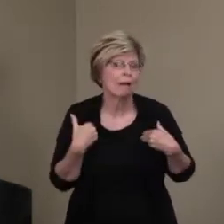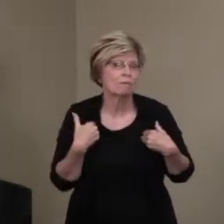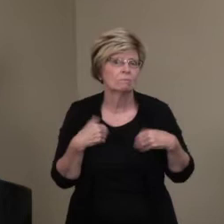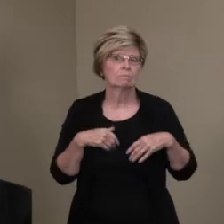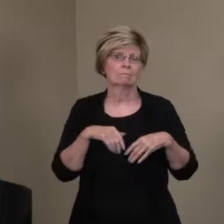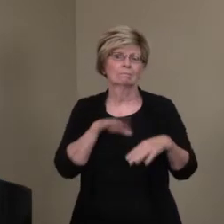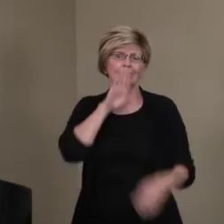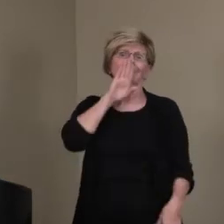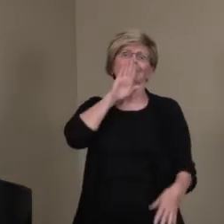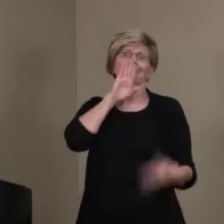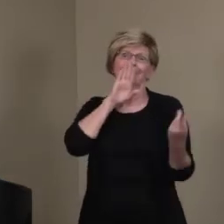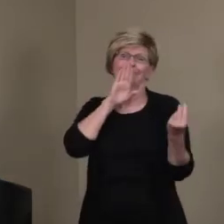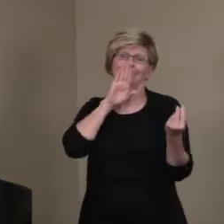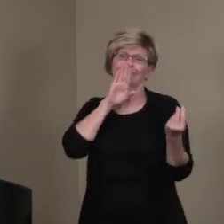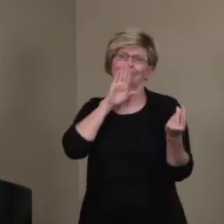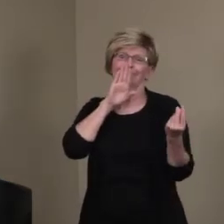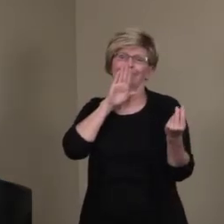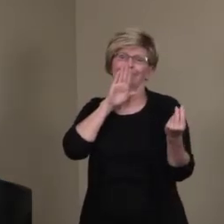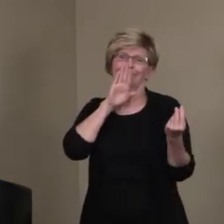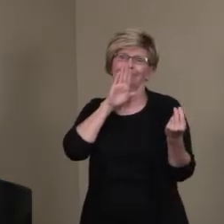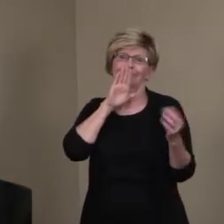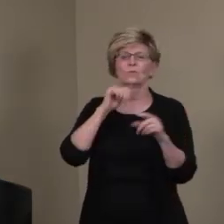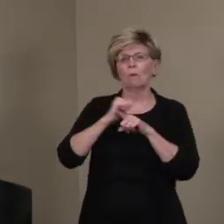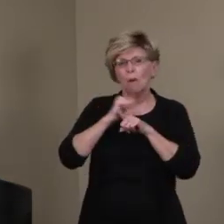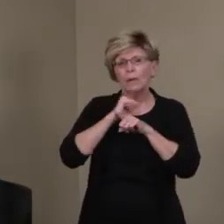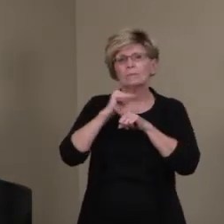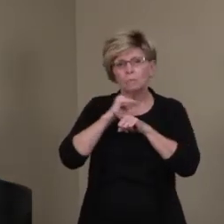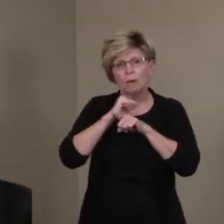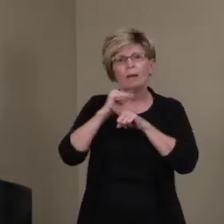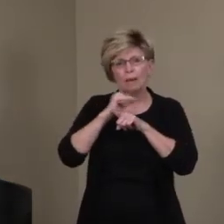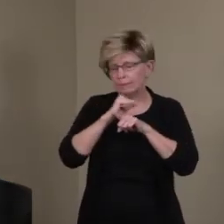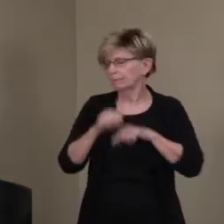asking what kind of disability do you have and the frustration in that moment